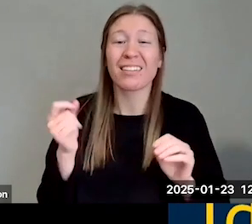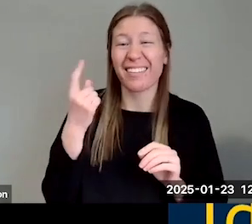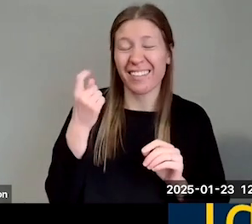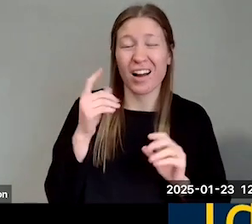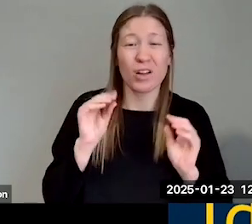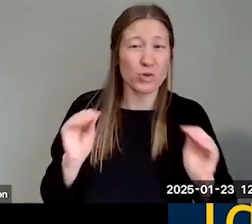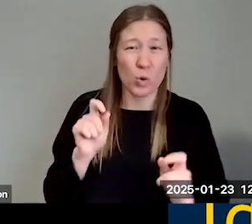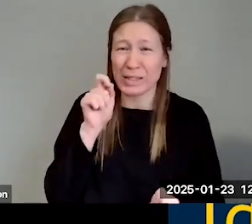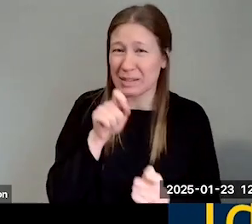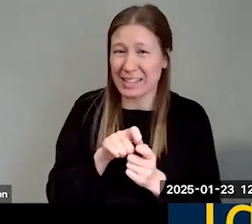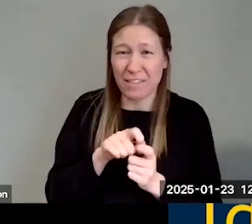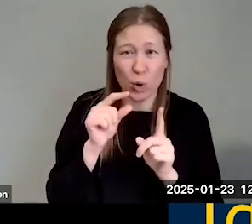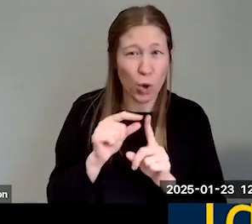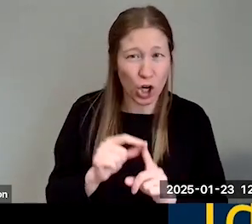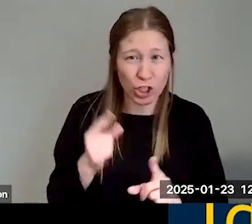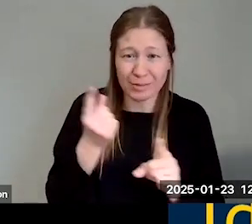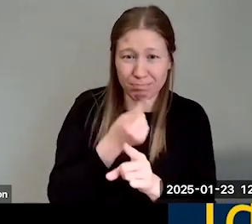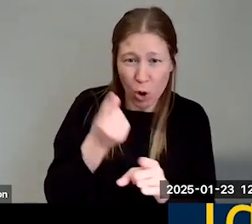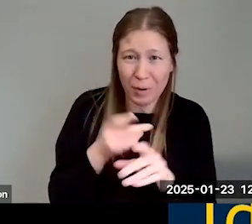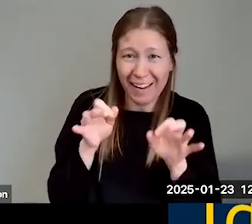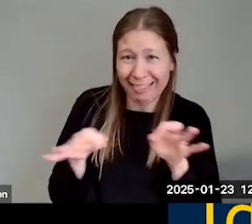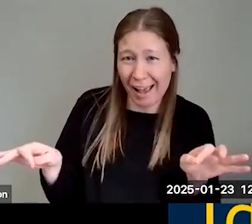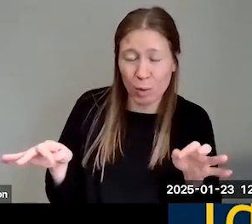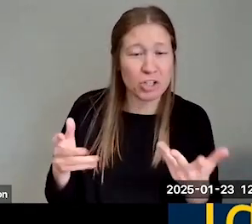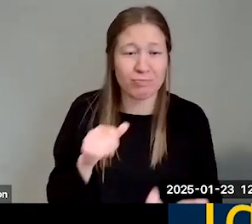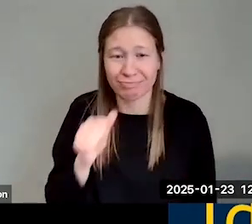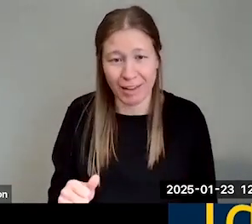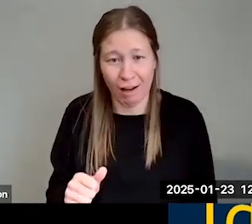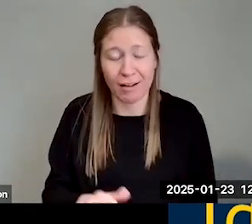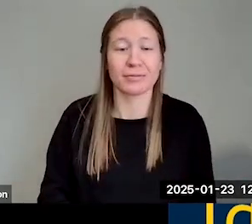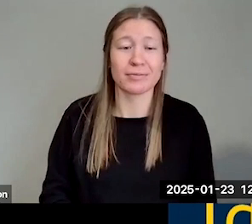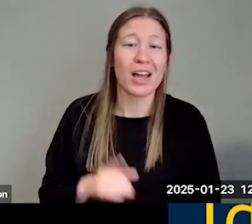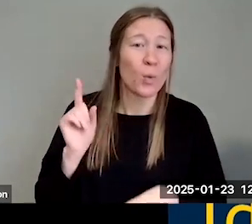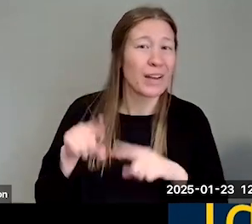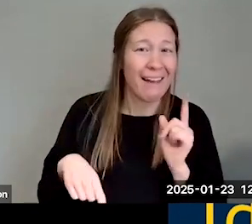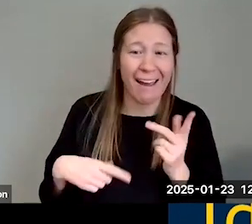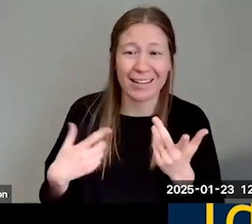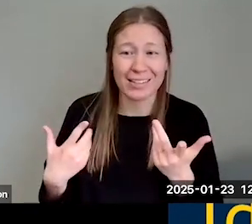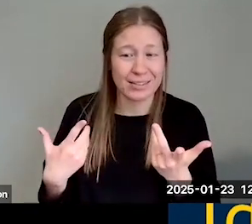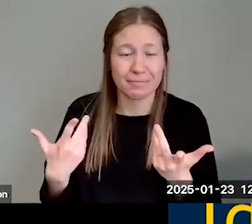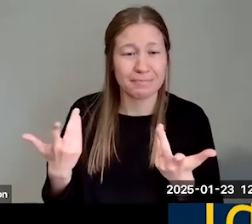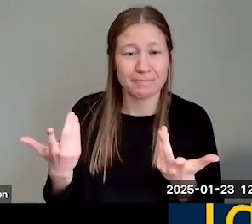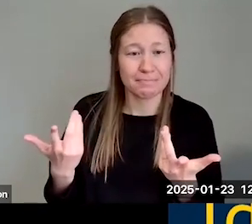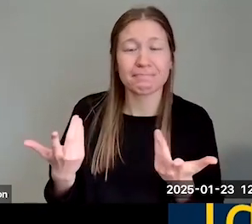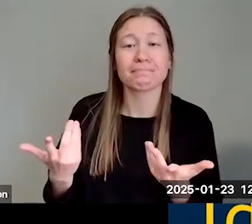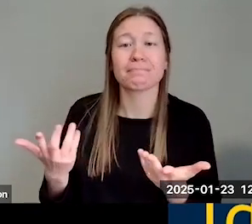though we can require people after disclosure to fill information out to provide us for records.